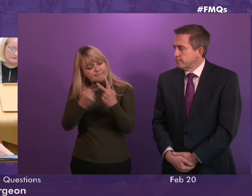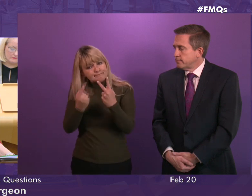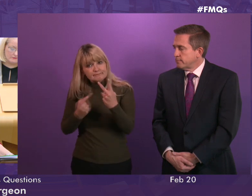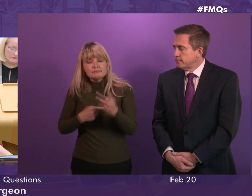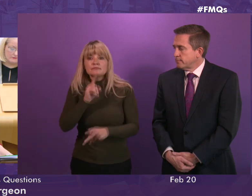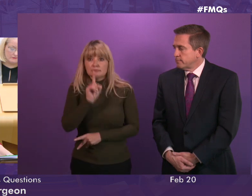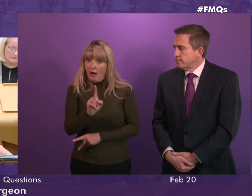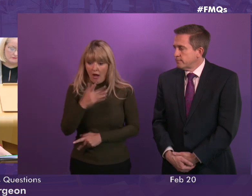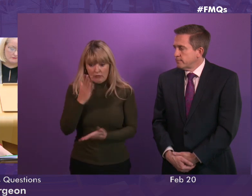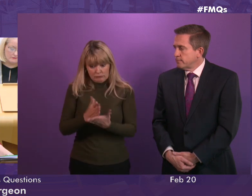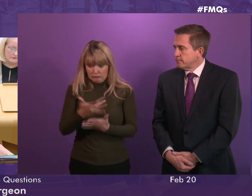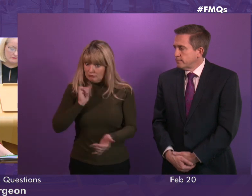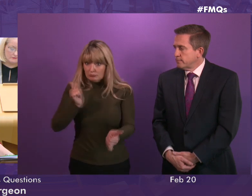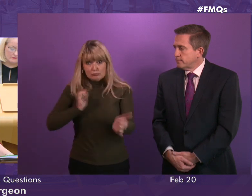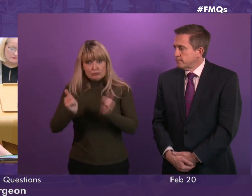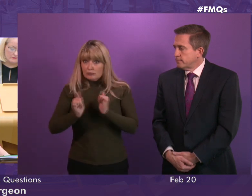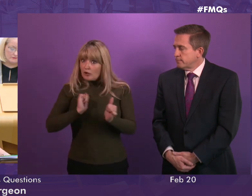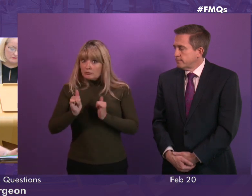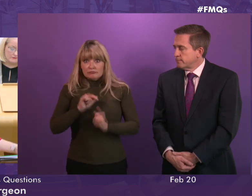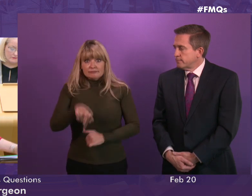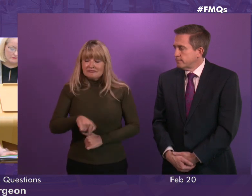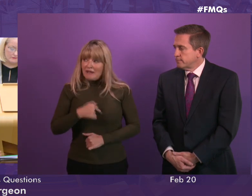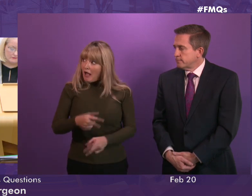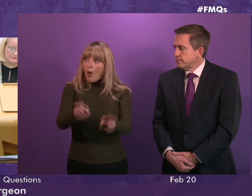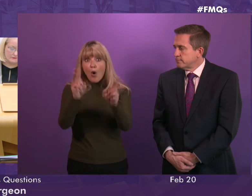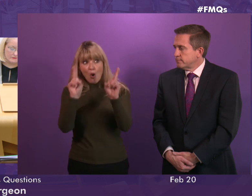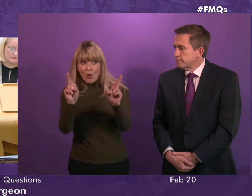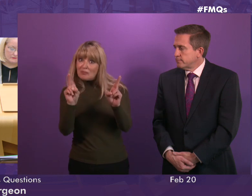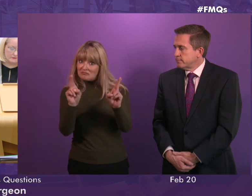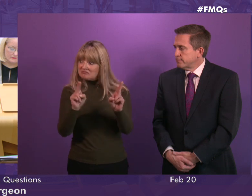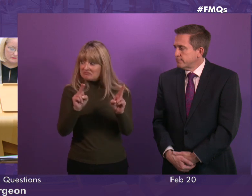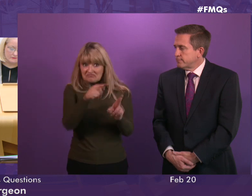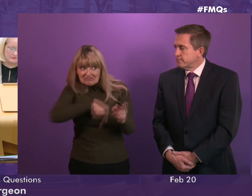I am proud that, in Scotland, we have—I hope—cross-party consensus that, generally